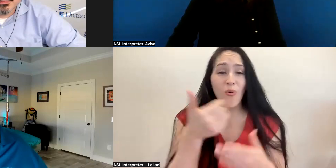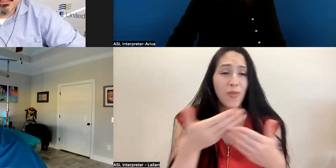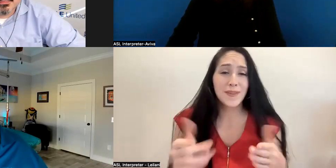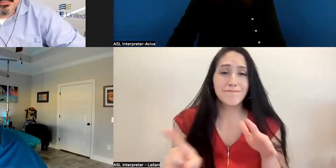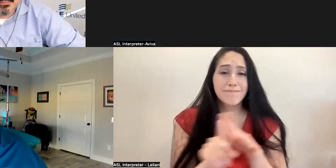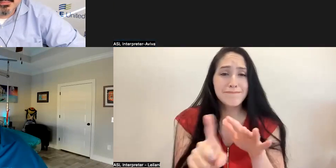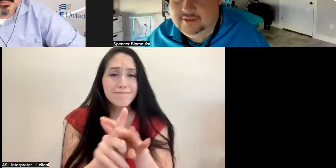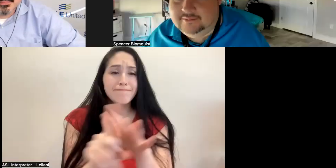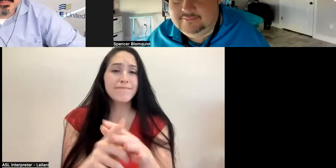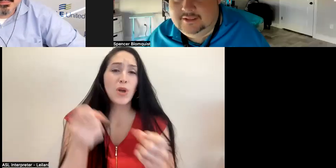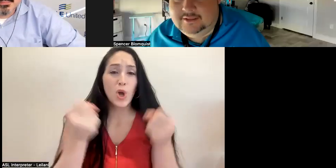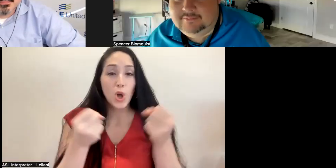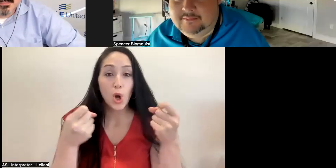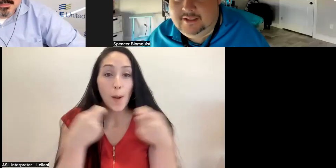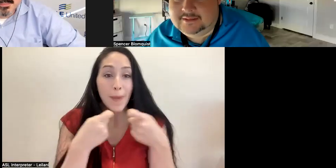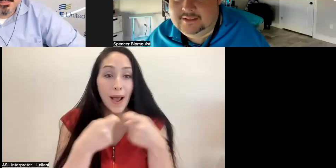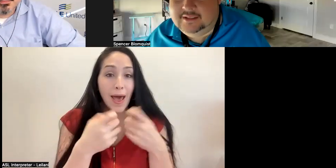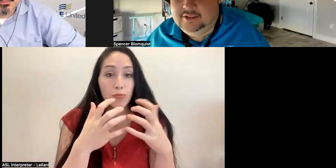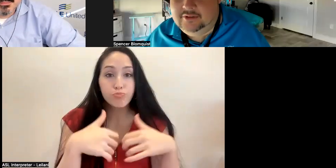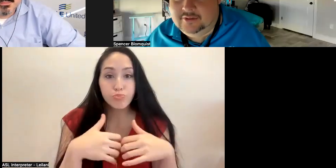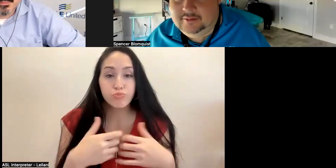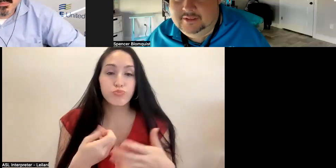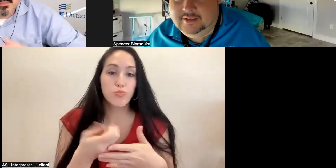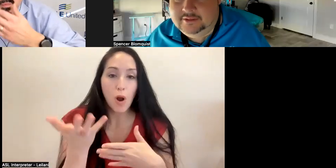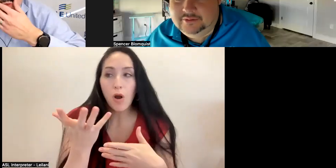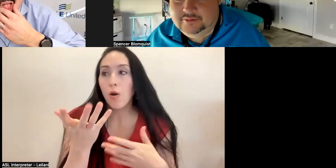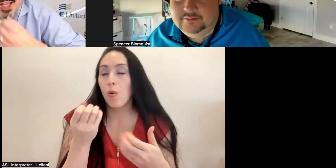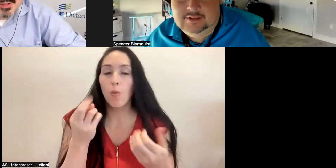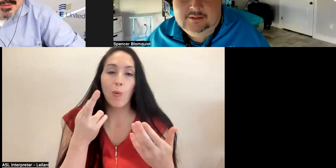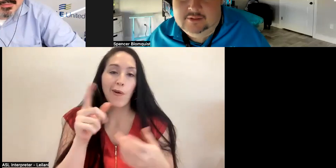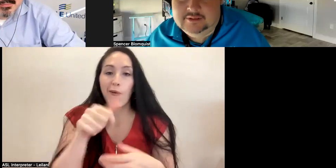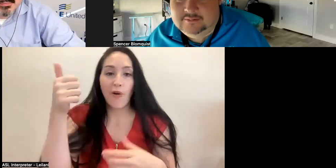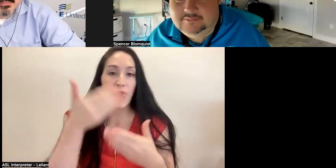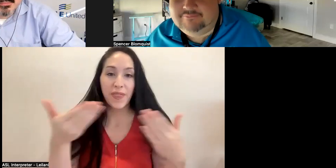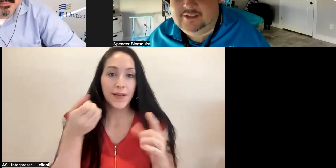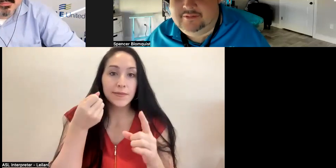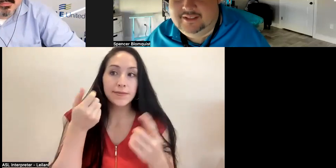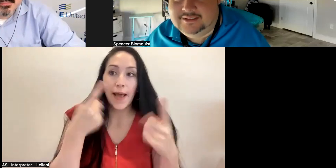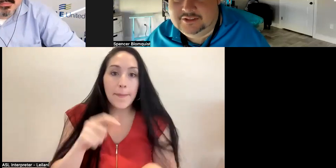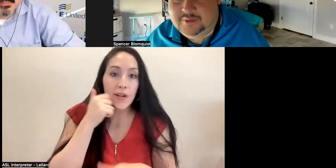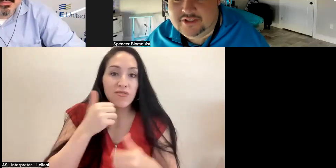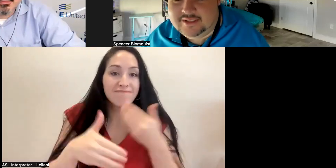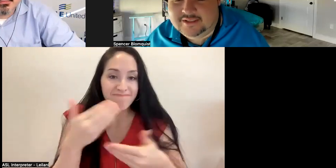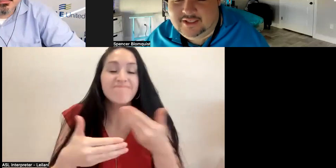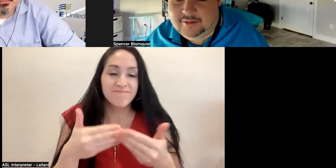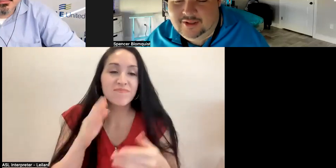11:16:02 Definitely are, gonna impact your ability to rectify these situations as they